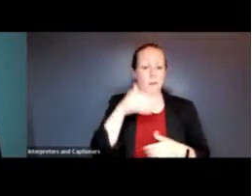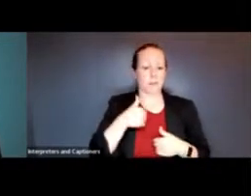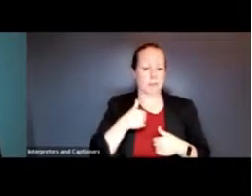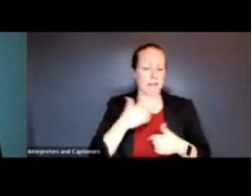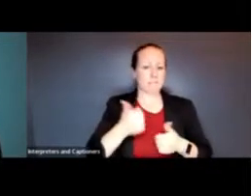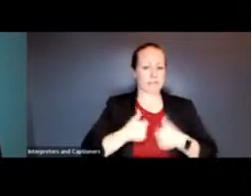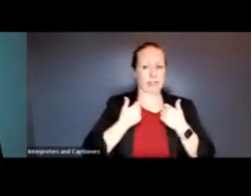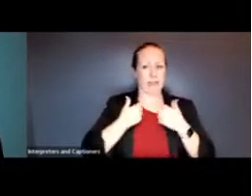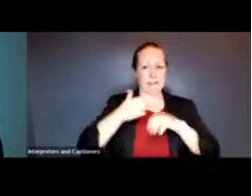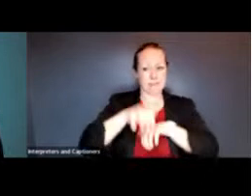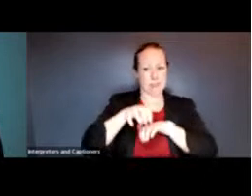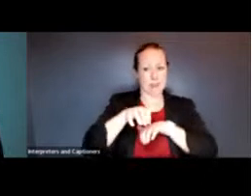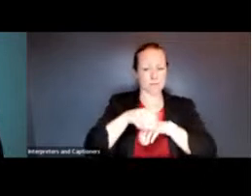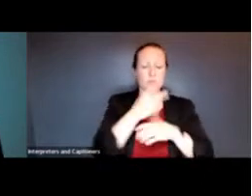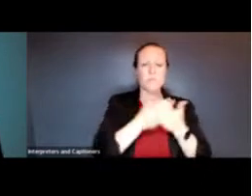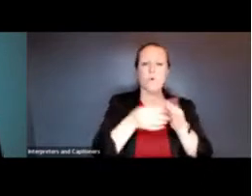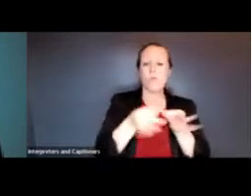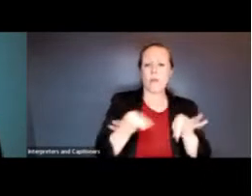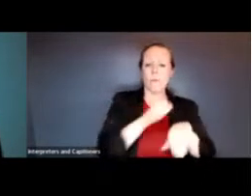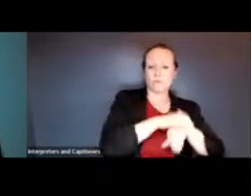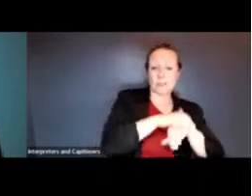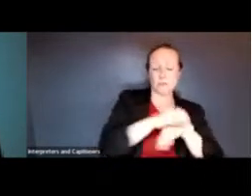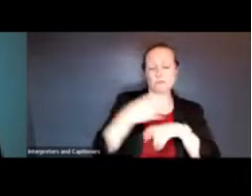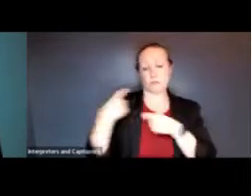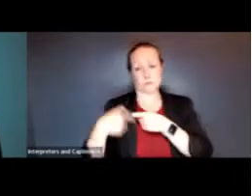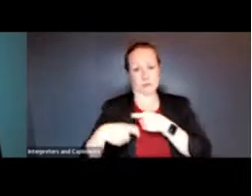Spanish. You can access the live